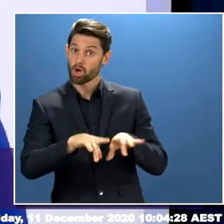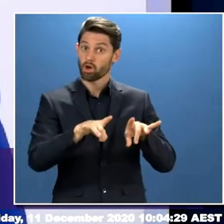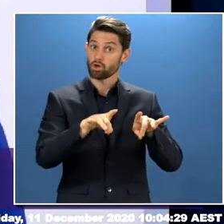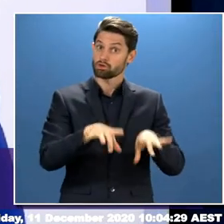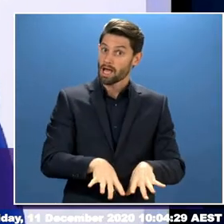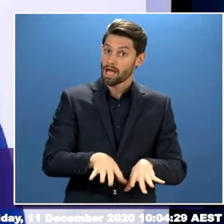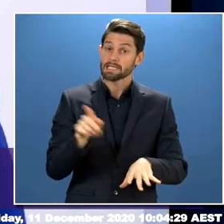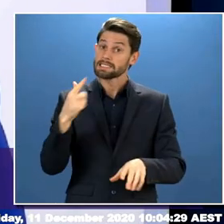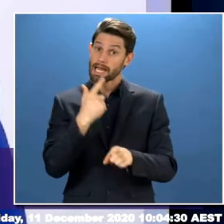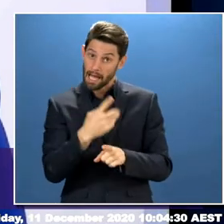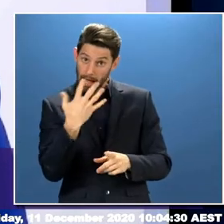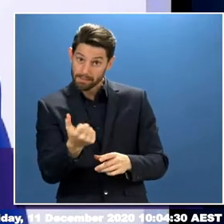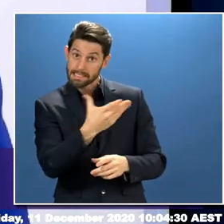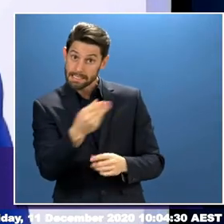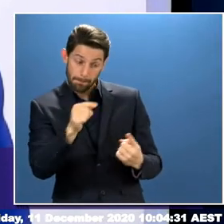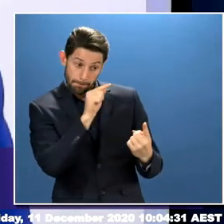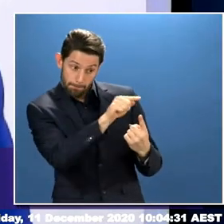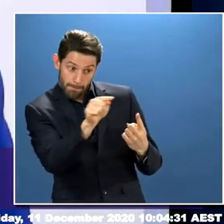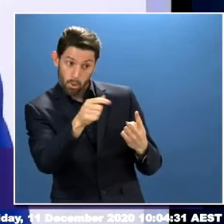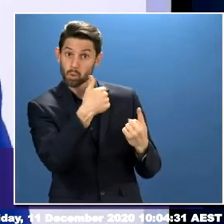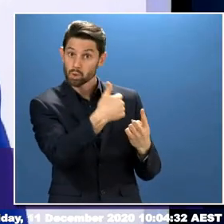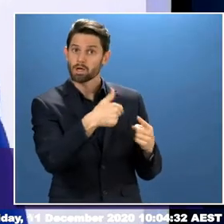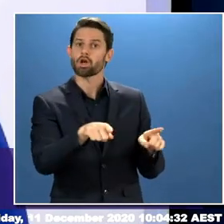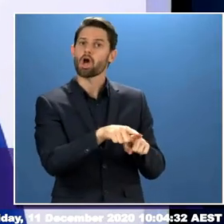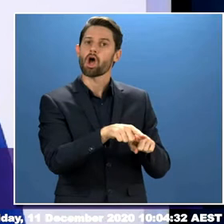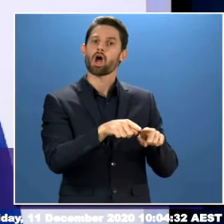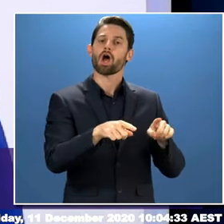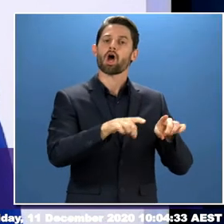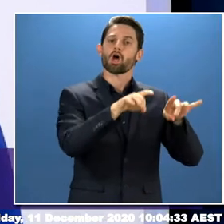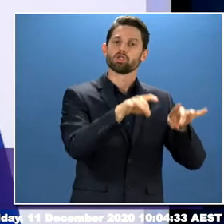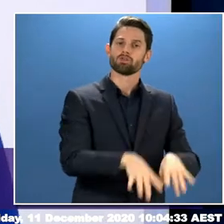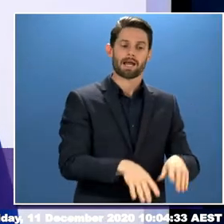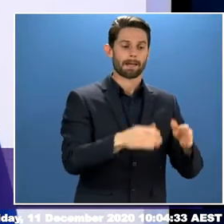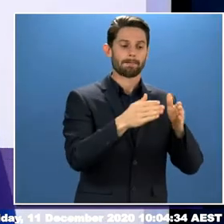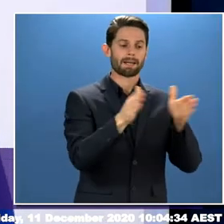instances of good practice, such as the Australian Public Service's aim to have